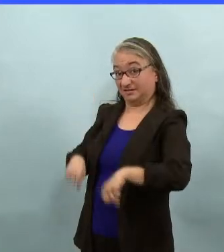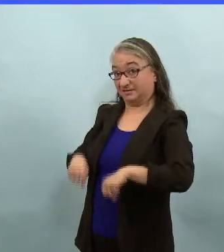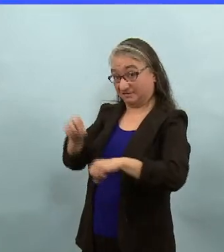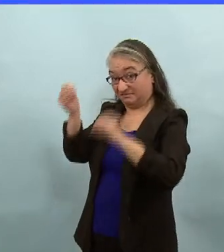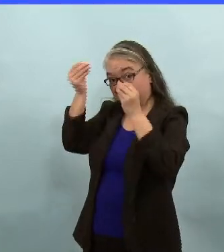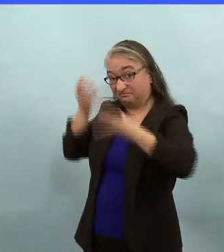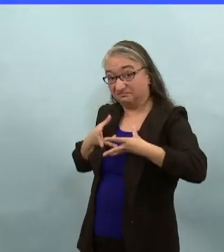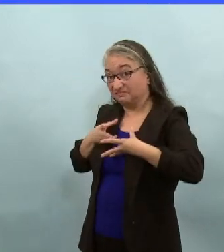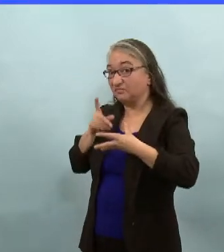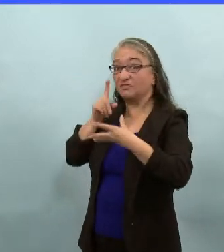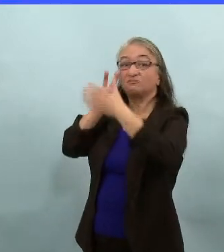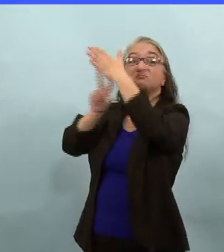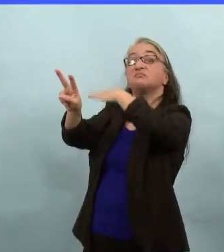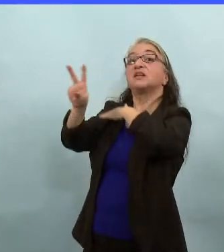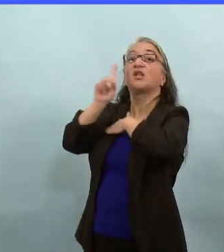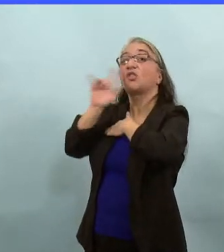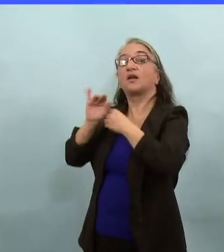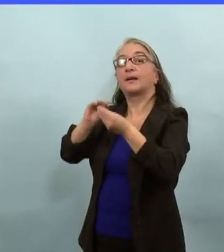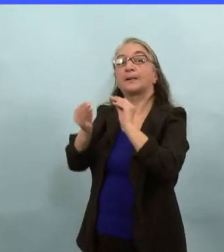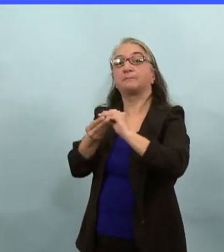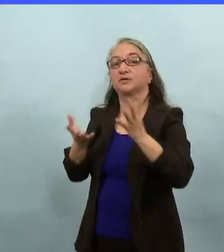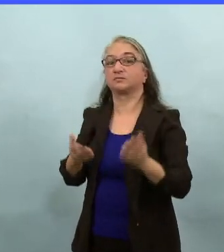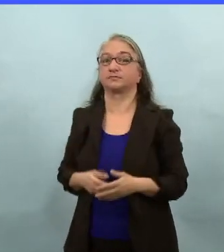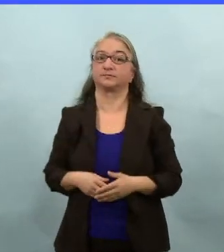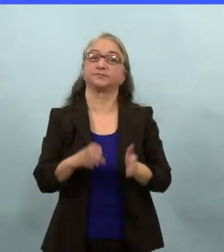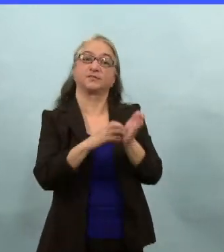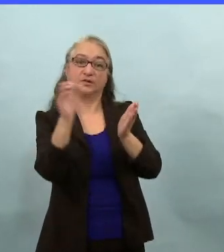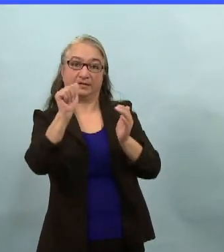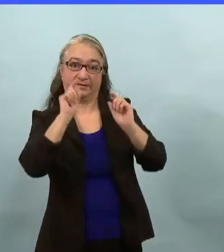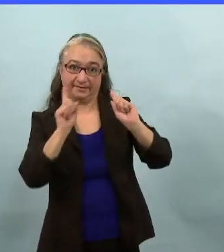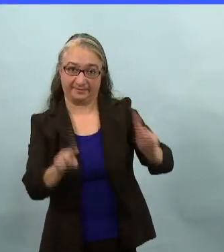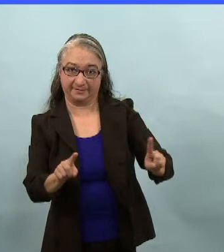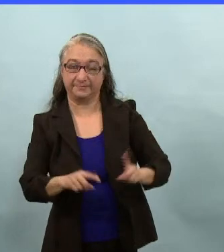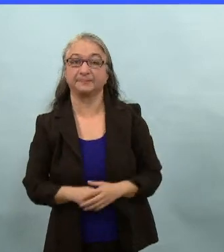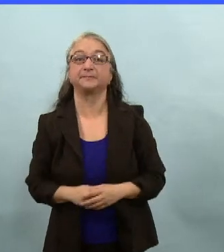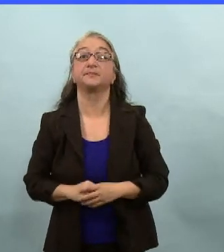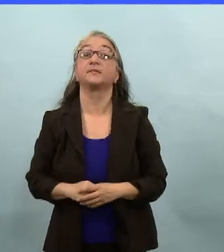so we had an updated model last week uh there were some issues with that model we had another